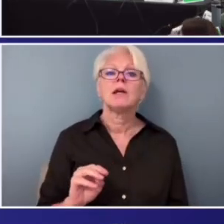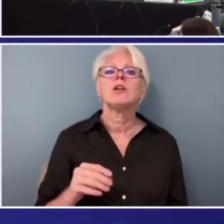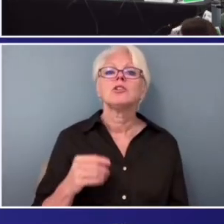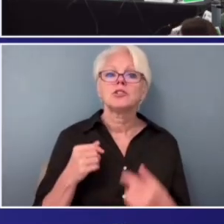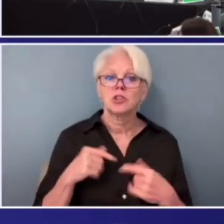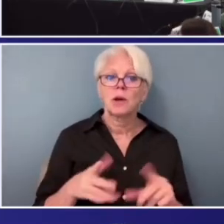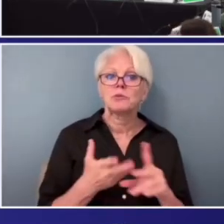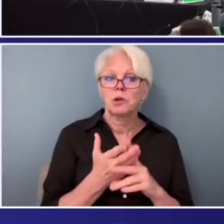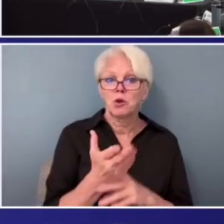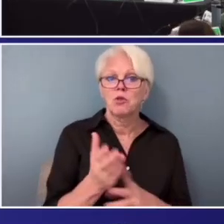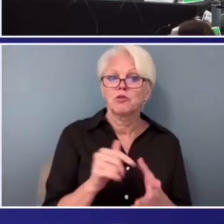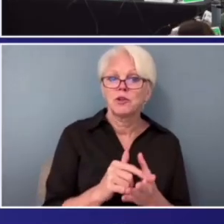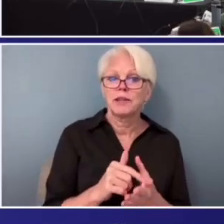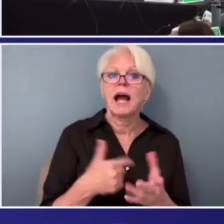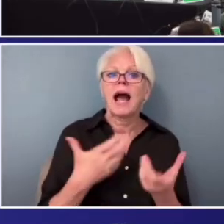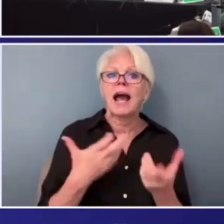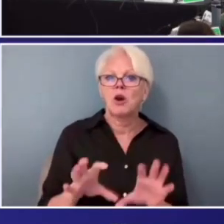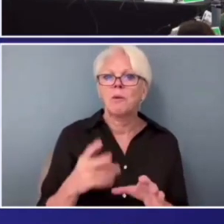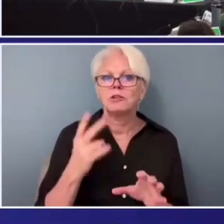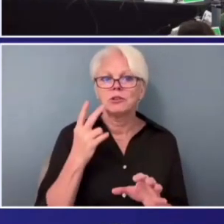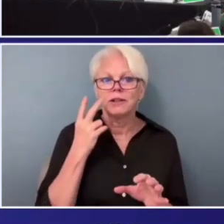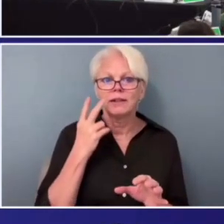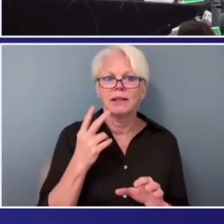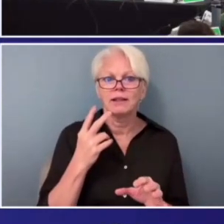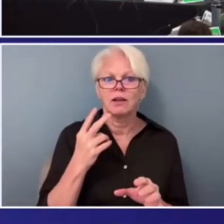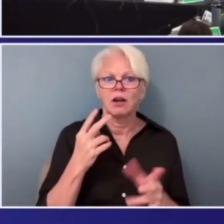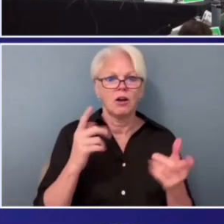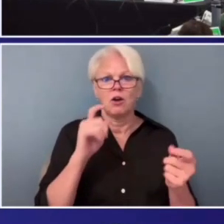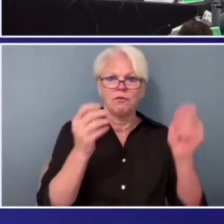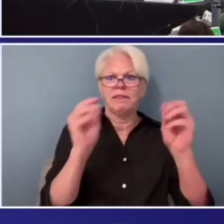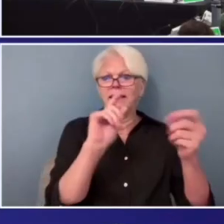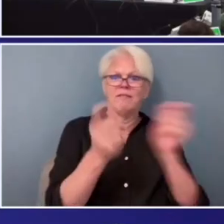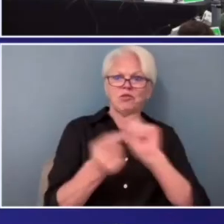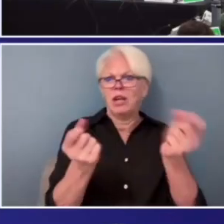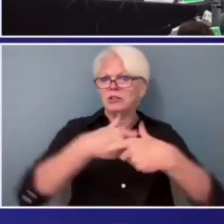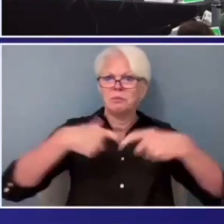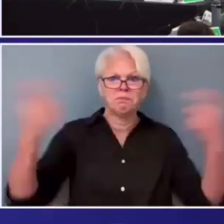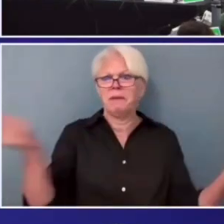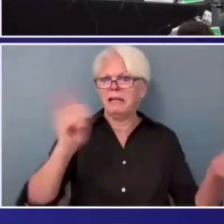I just don't want you to see that we've -- oh my goodness, they've changed stuff drastically. That drastic change was just